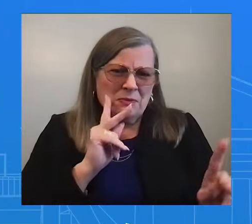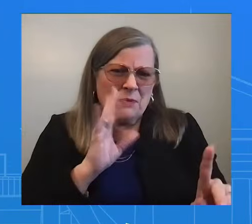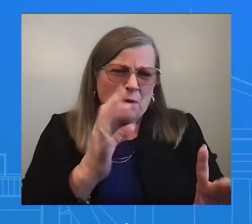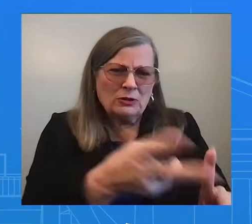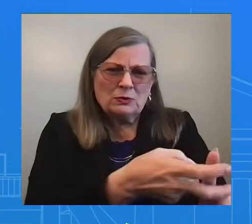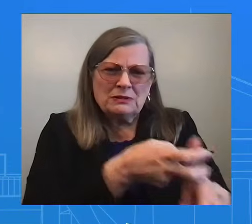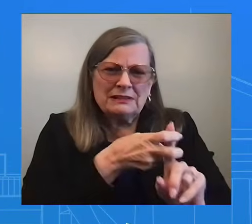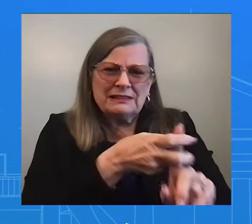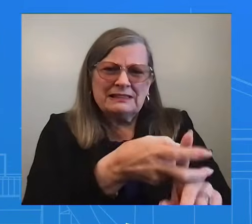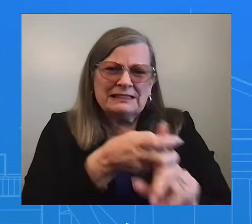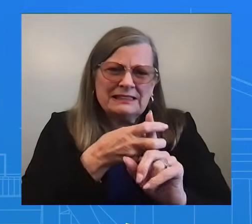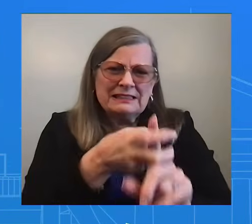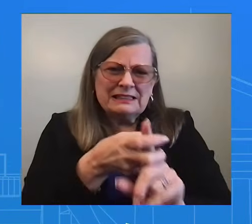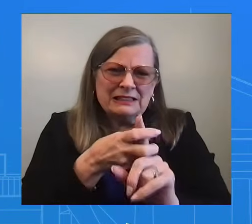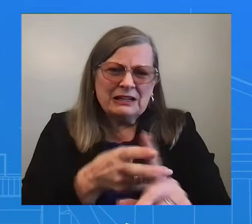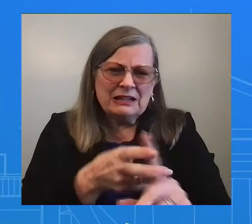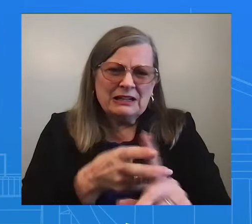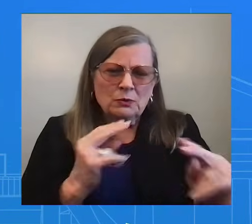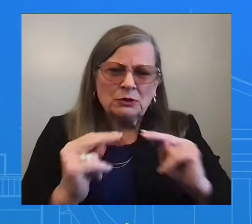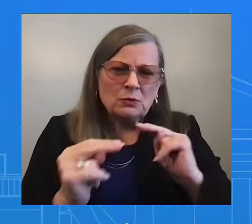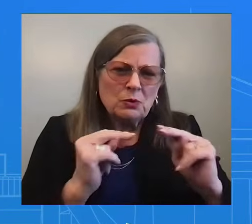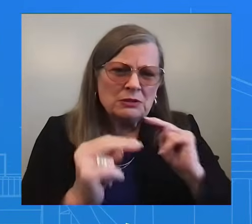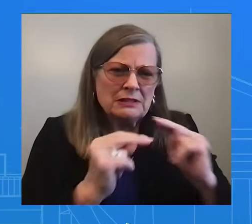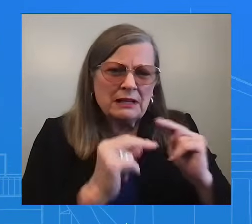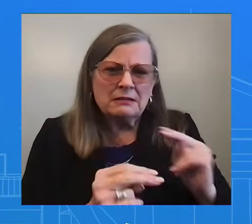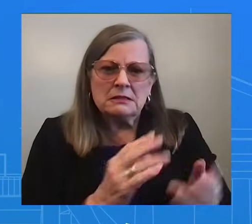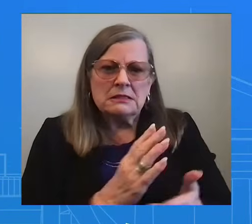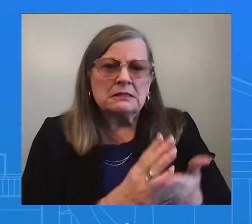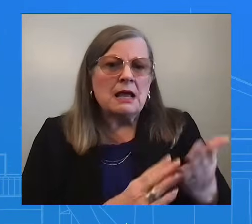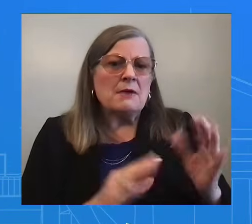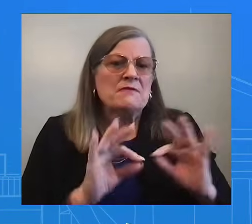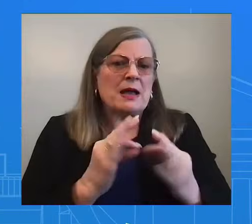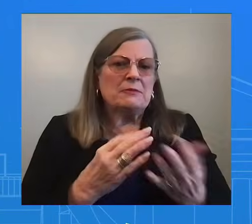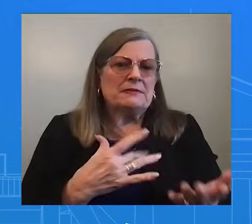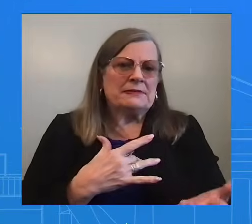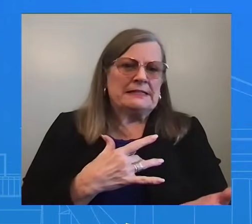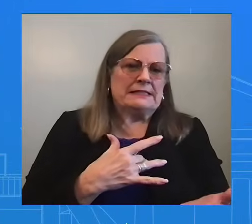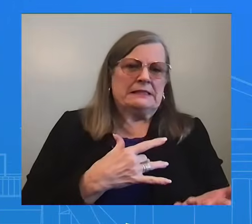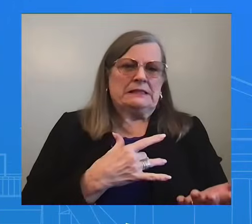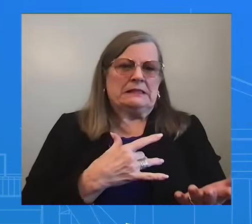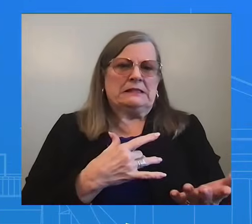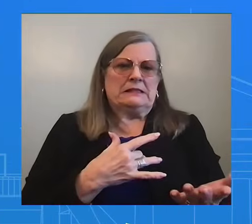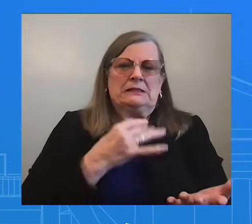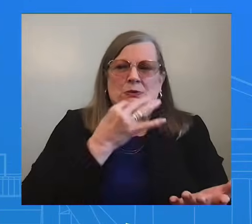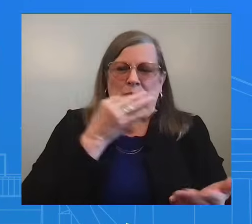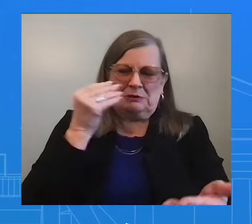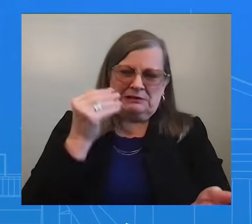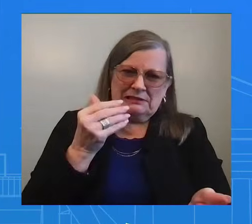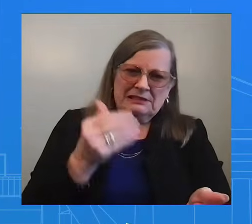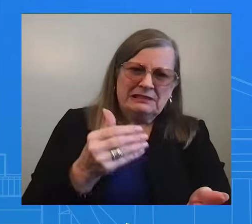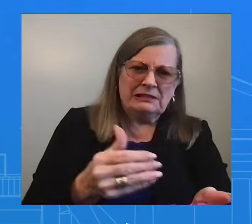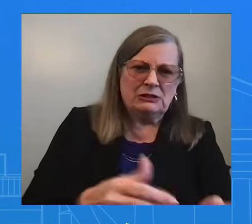that this may get lost a little bit over the holidays and are worried that every day really matters here. Mr. Kirby: It won't get lost over the holidays.